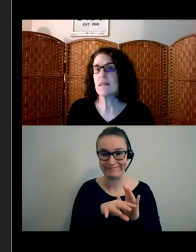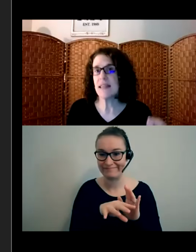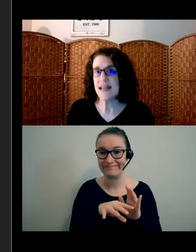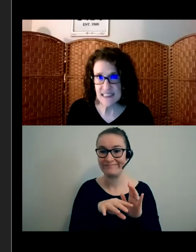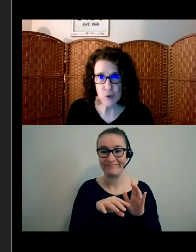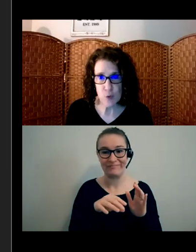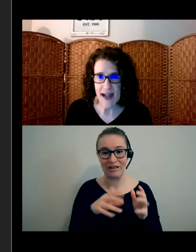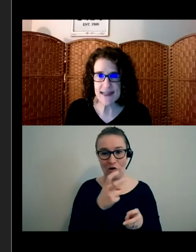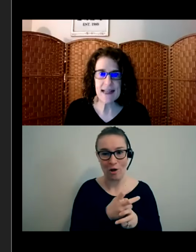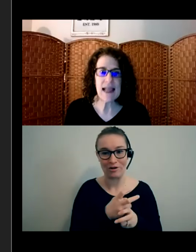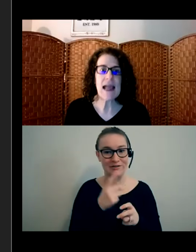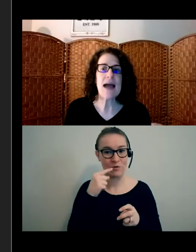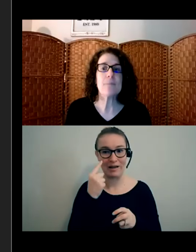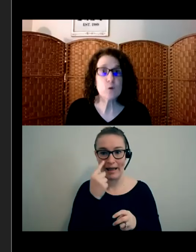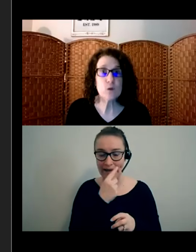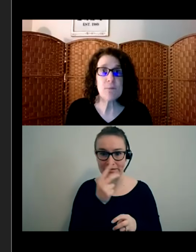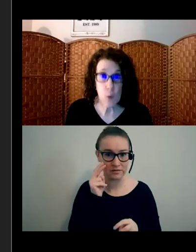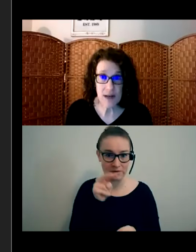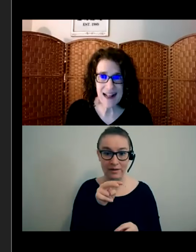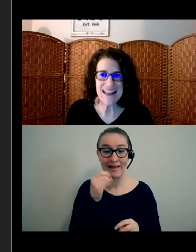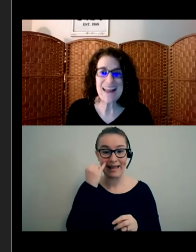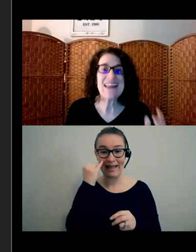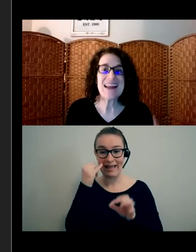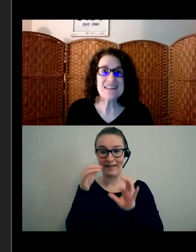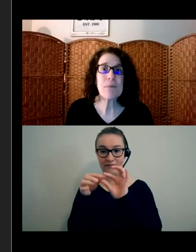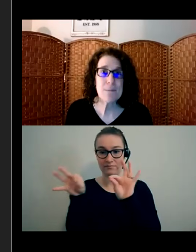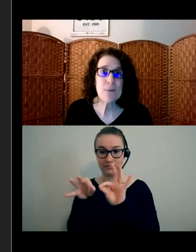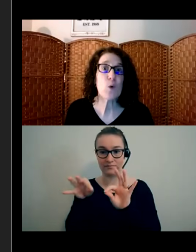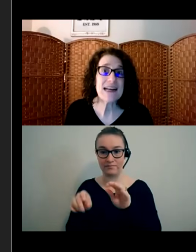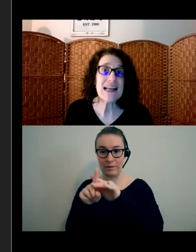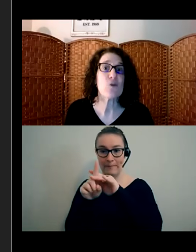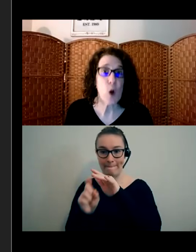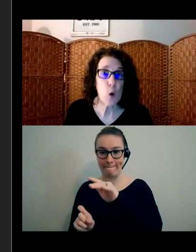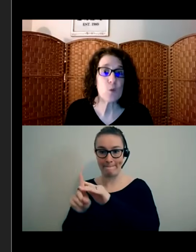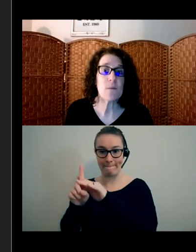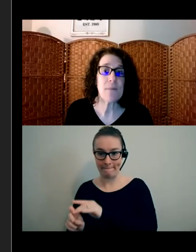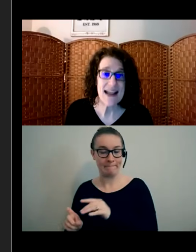less distracting, and most importantly, lets people read at their own pace.